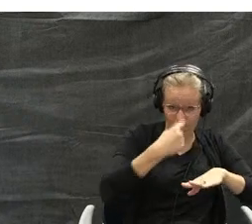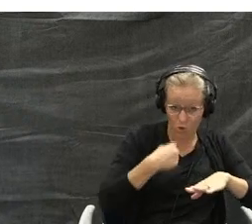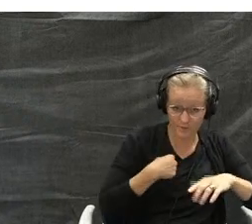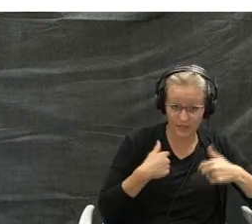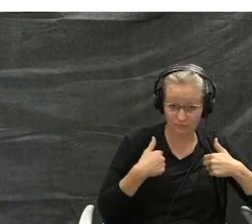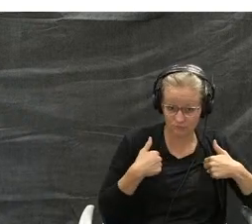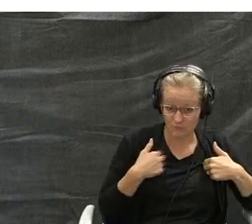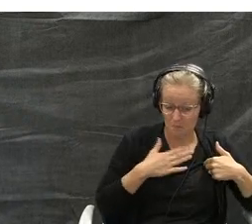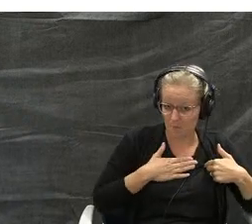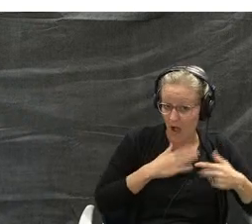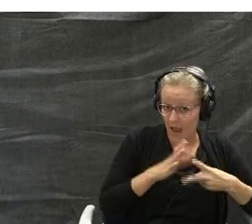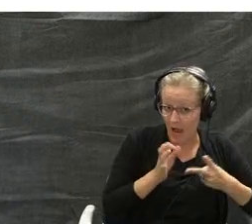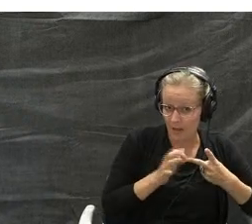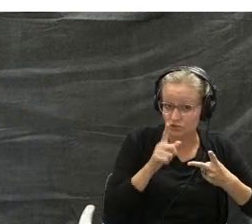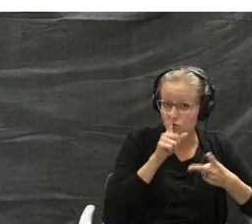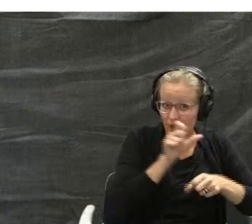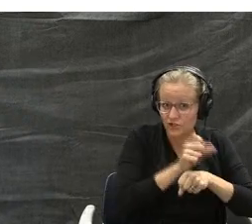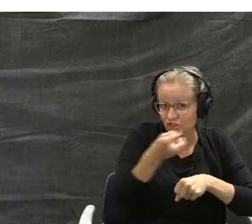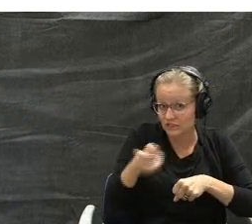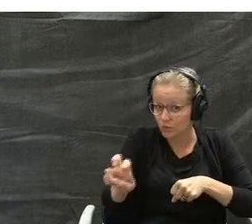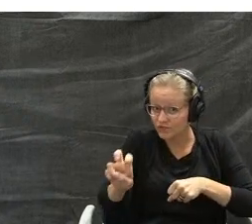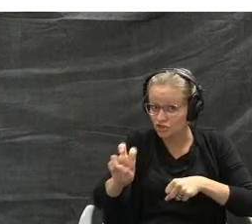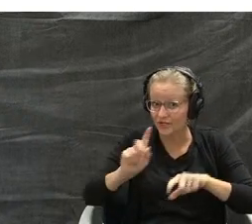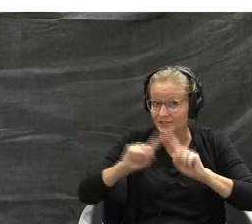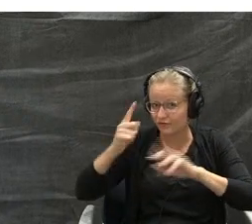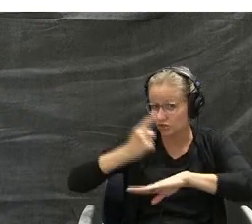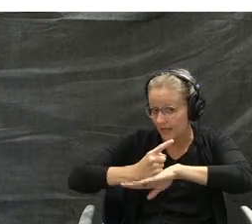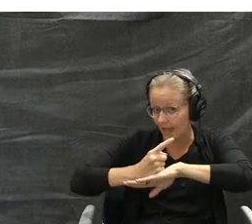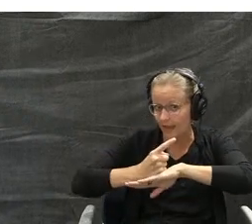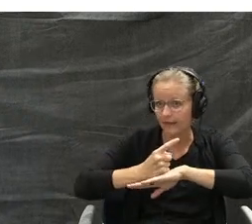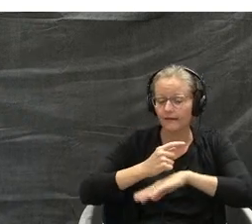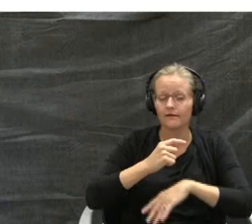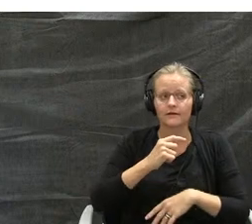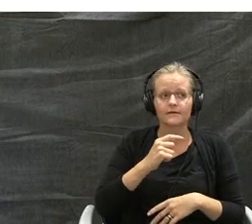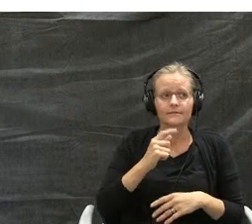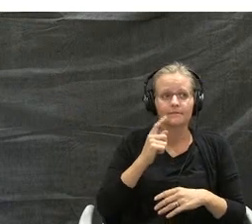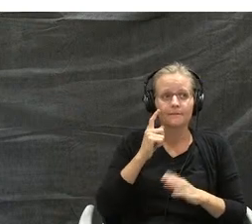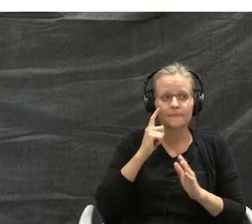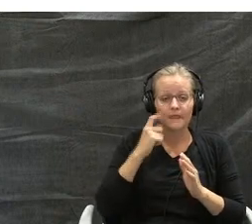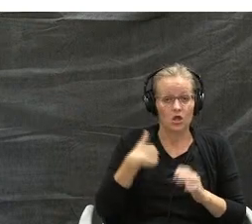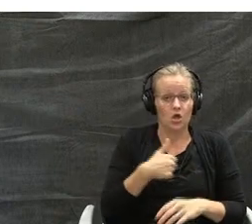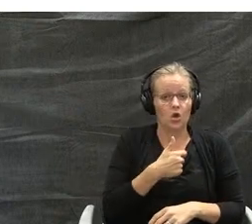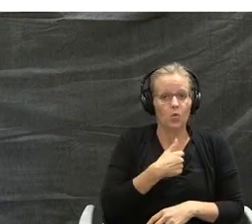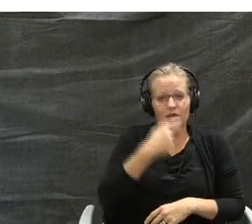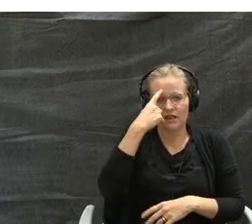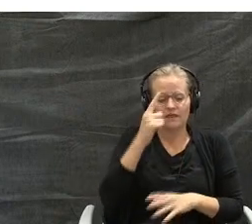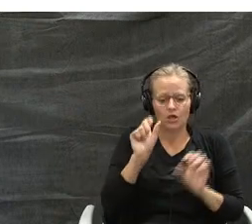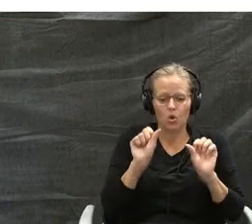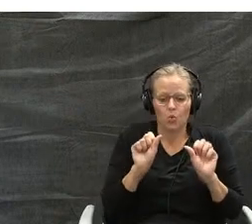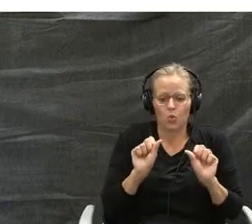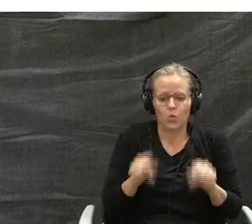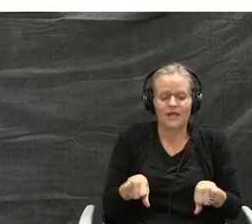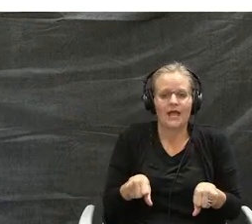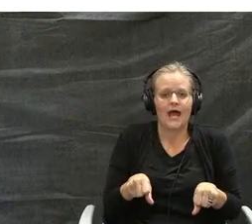a couple of students in the district so that we can hire A tutor together and split the cost on days when the kids are